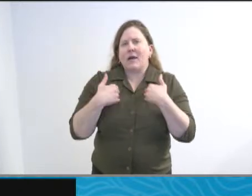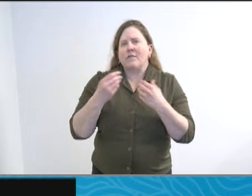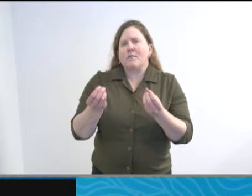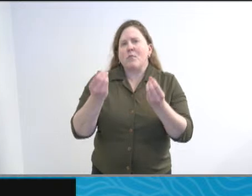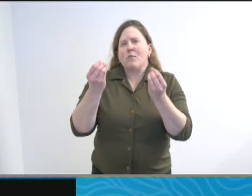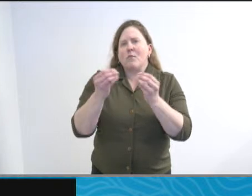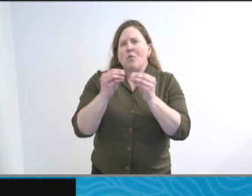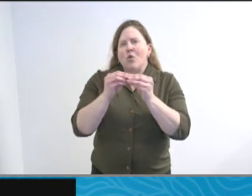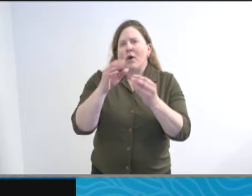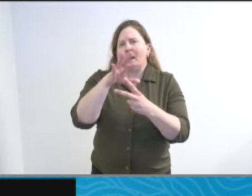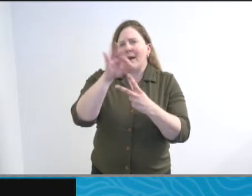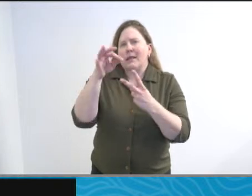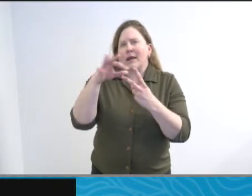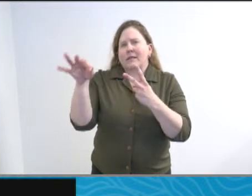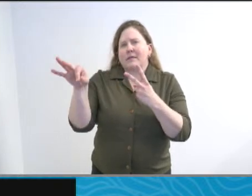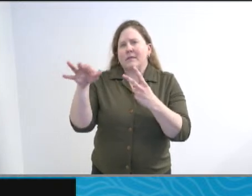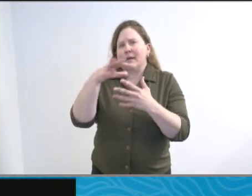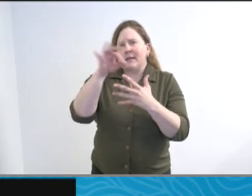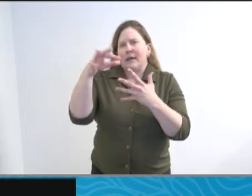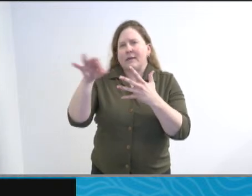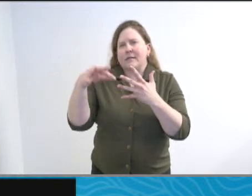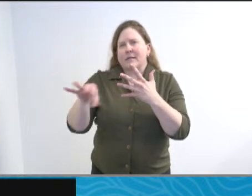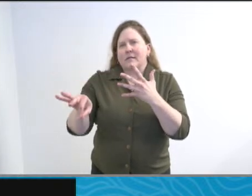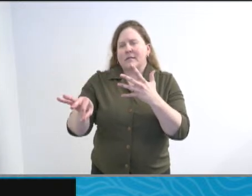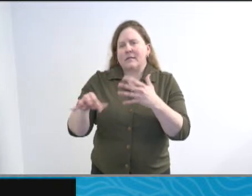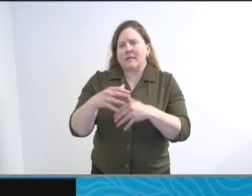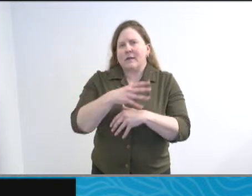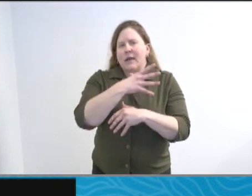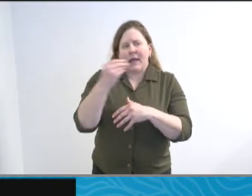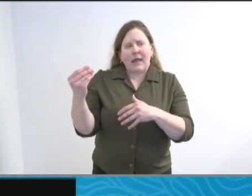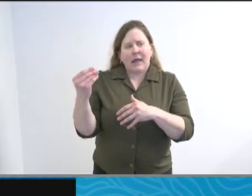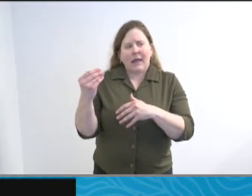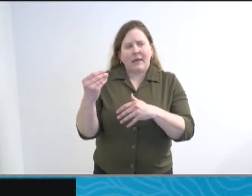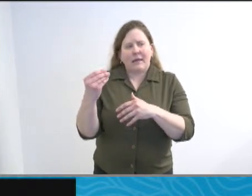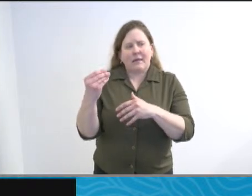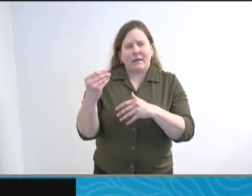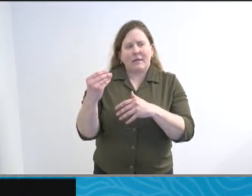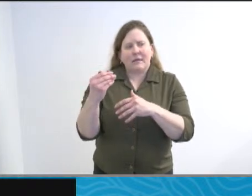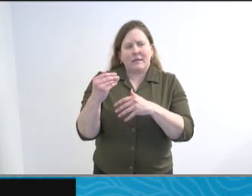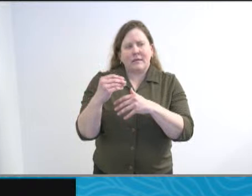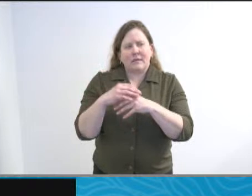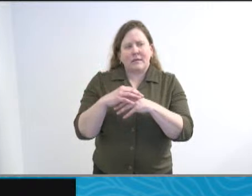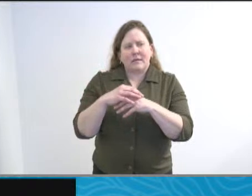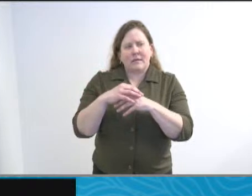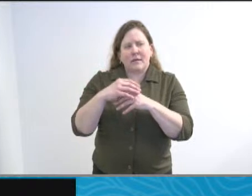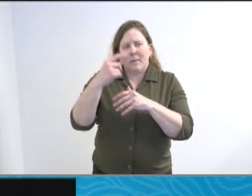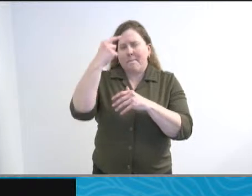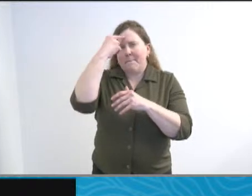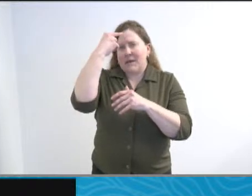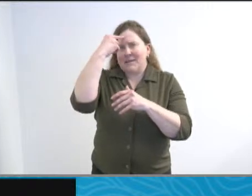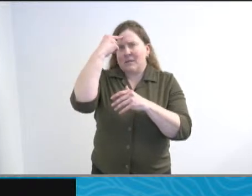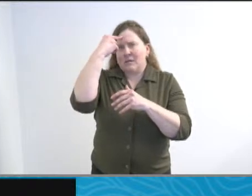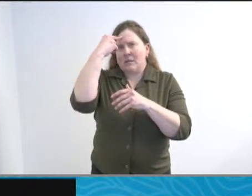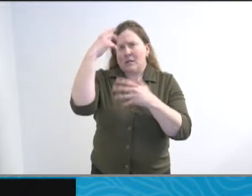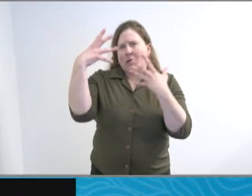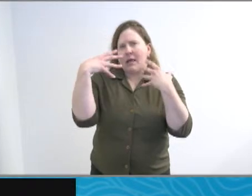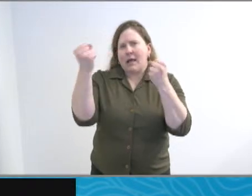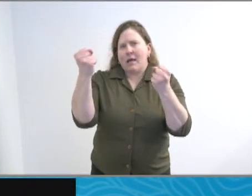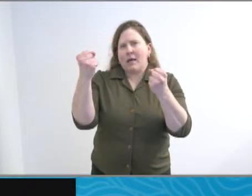And lastly would be the mental health programs. Examples of that would were, you know, adding counseling as well